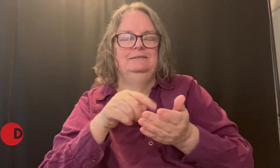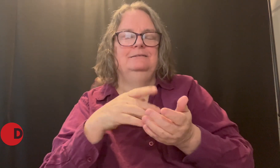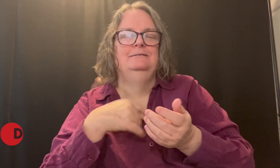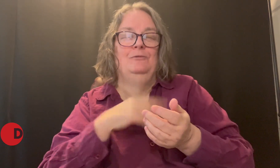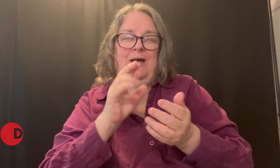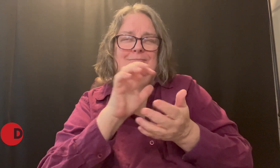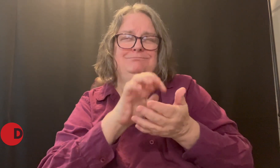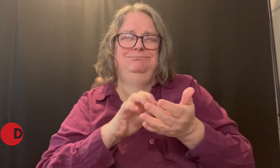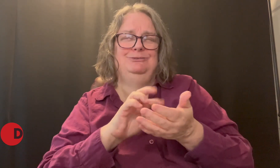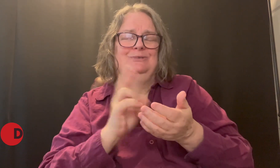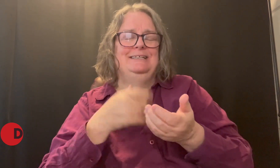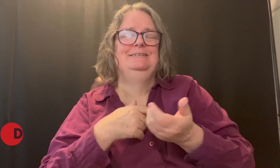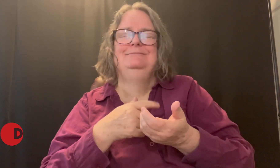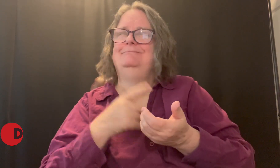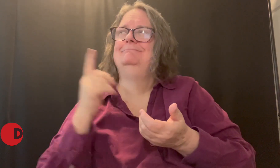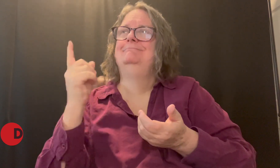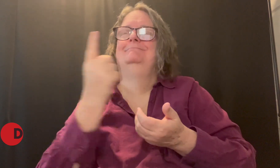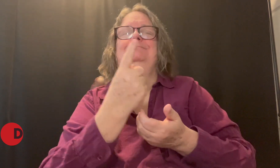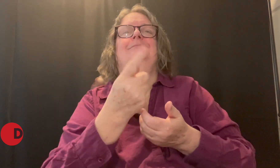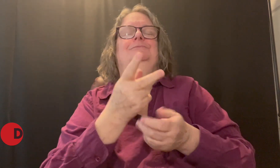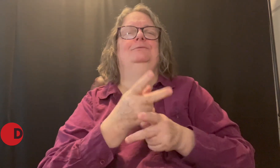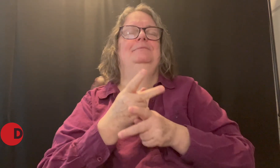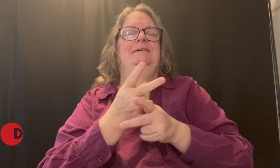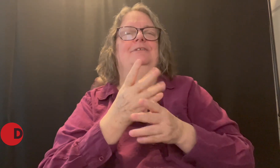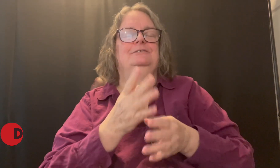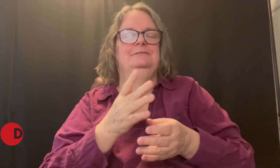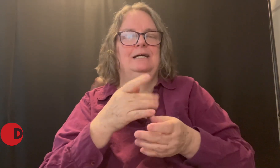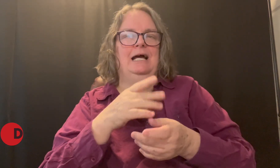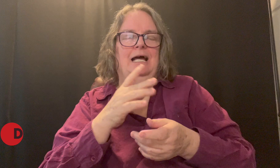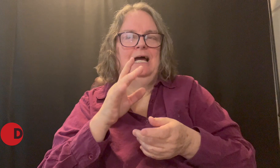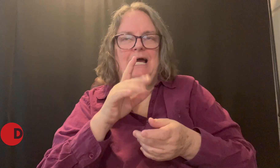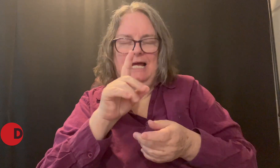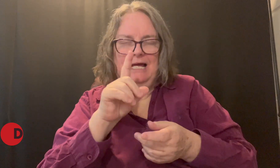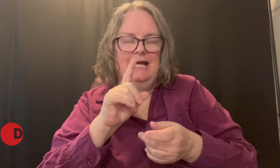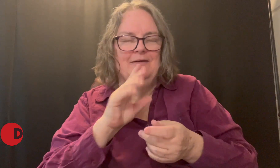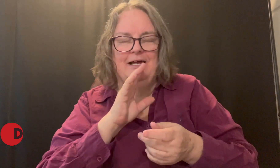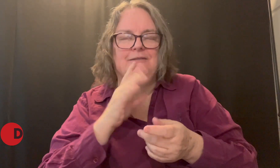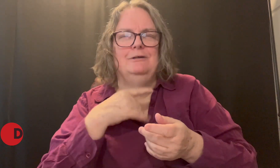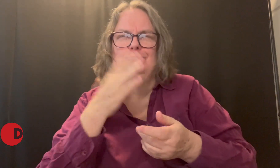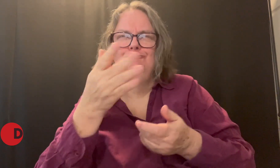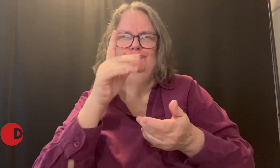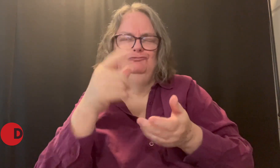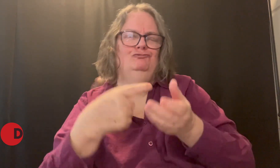to talk to me so I showed her text on my mobile. She said OK,